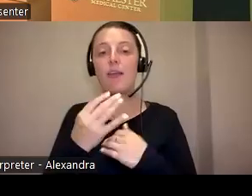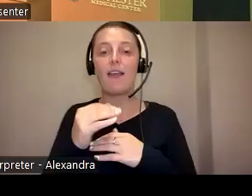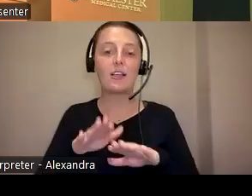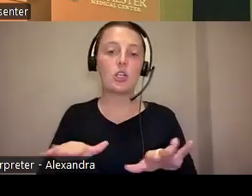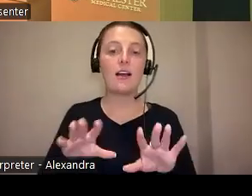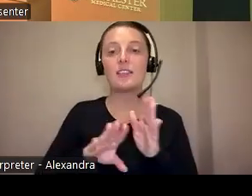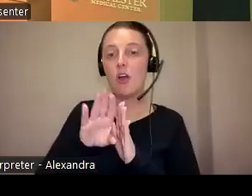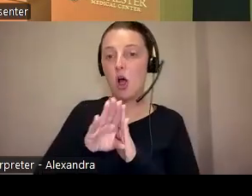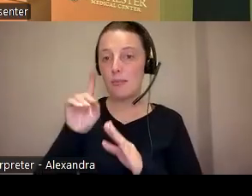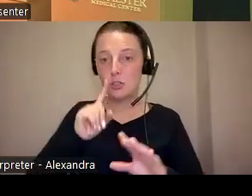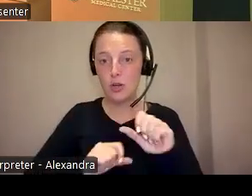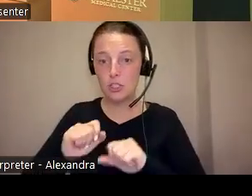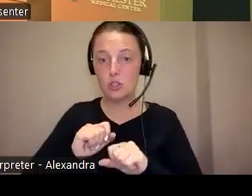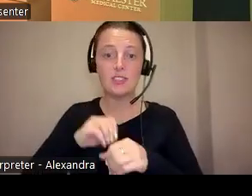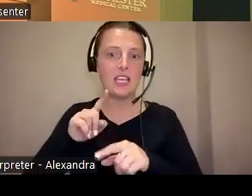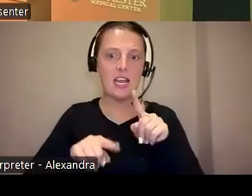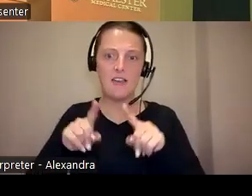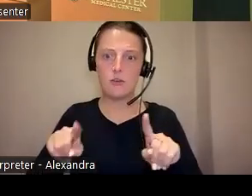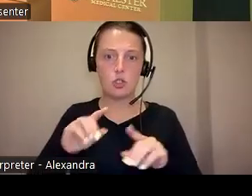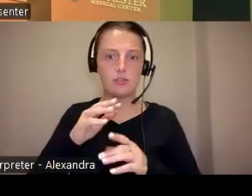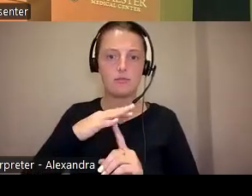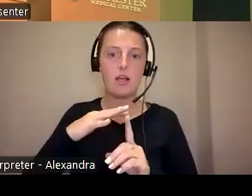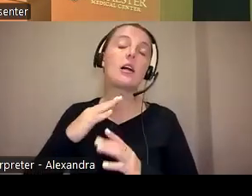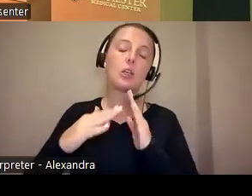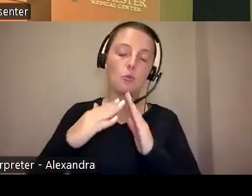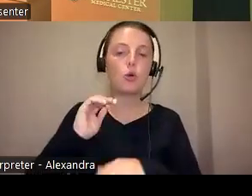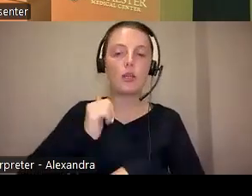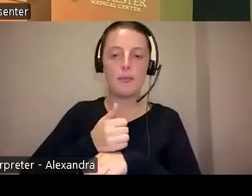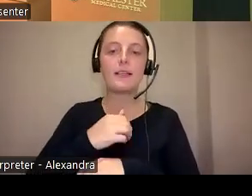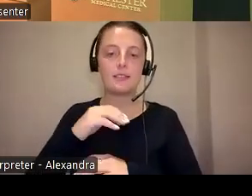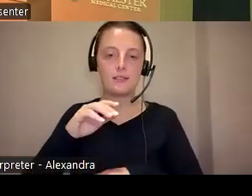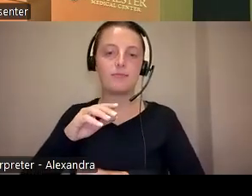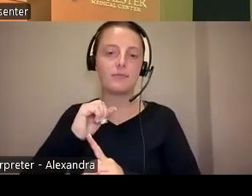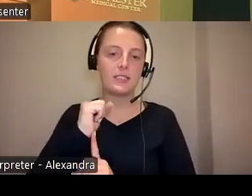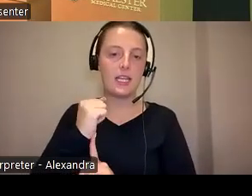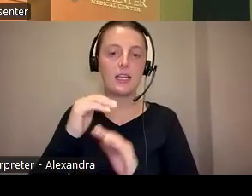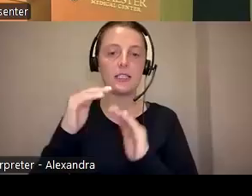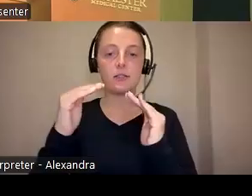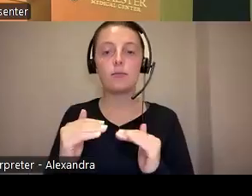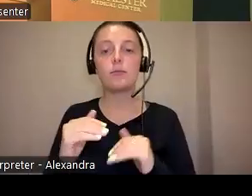and data science methods in community engaged research, mental health promotion. Did I say that